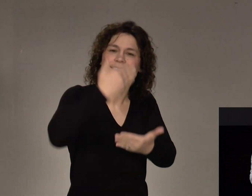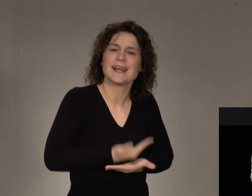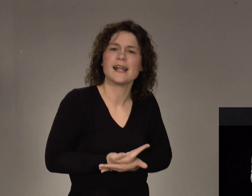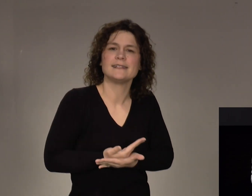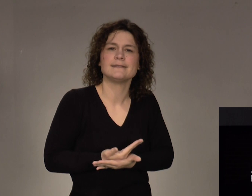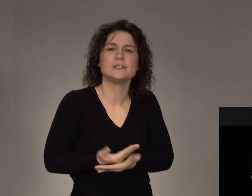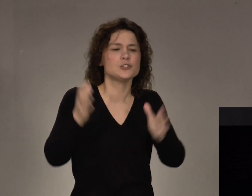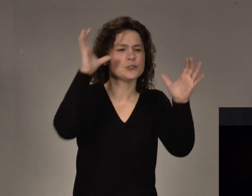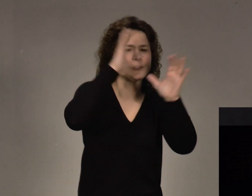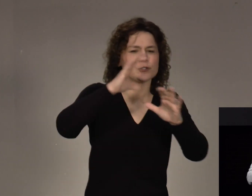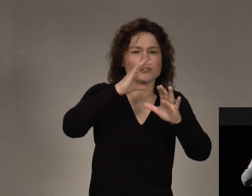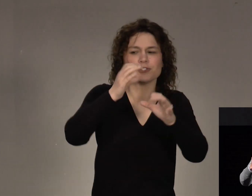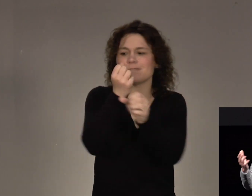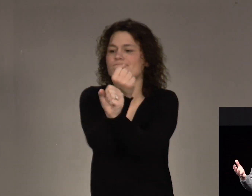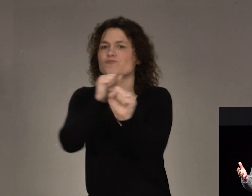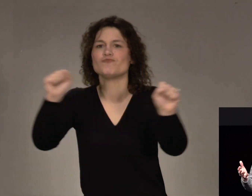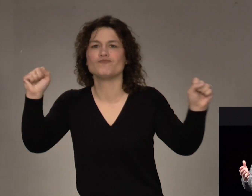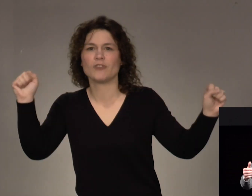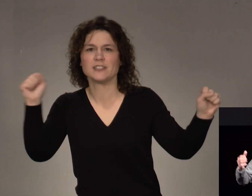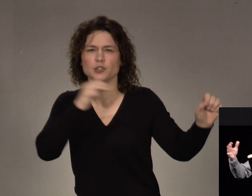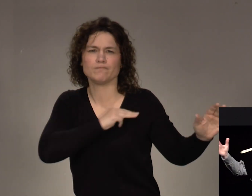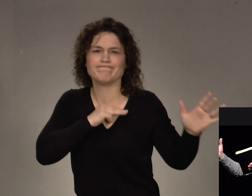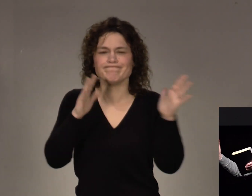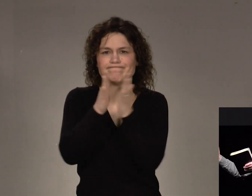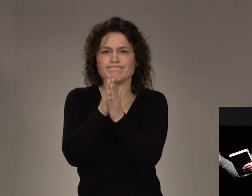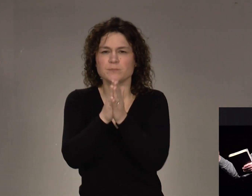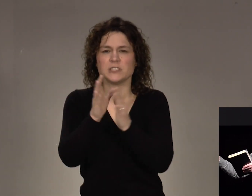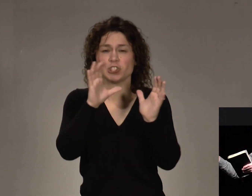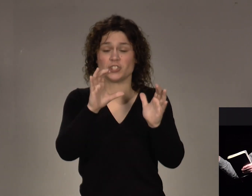and rescue mission. Remember the Creed "I believe in God the